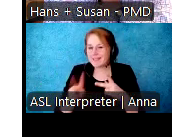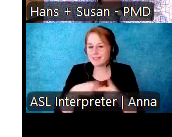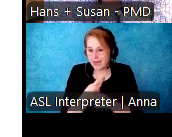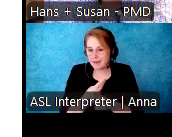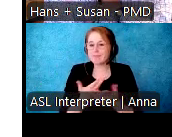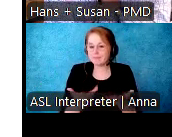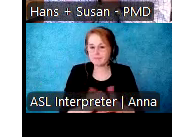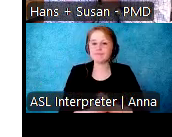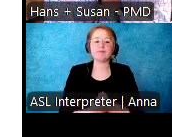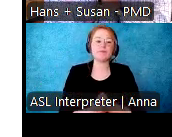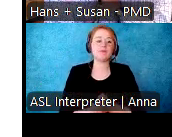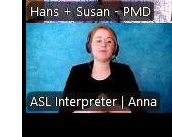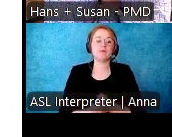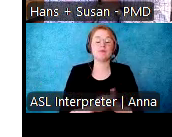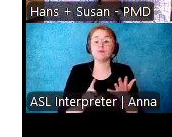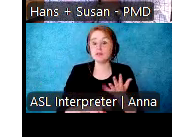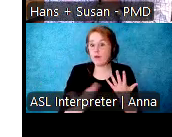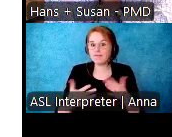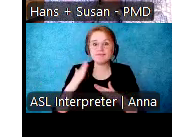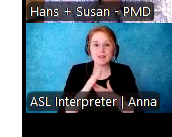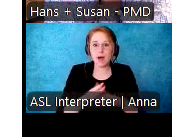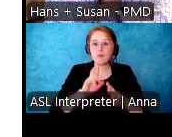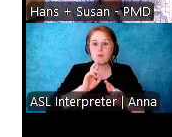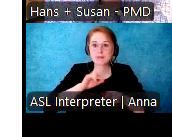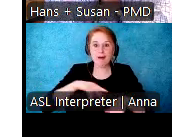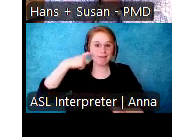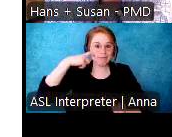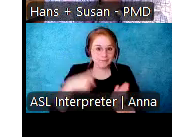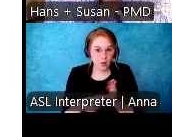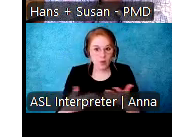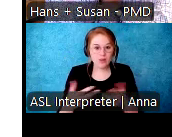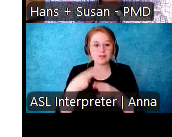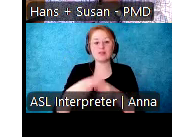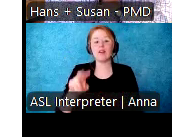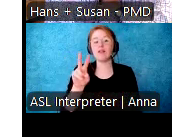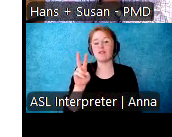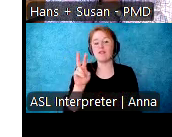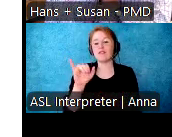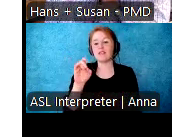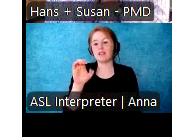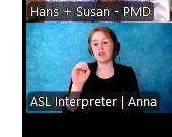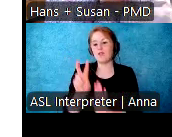One of our most responsive areas of digital media is called video pre-roll.